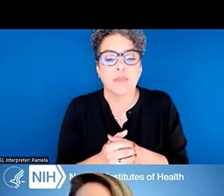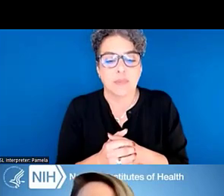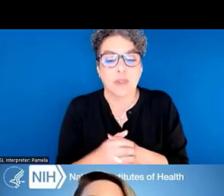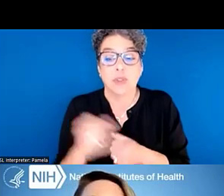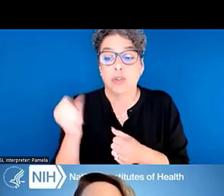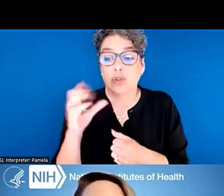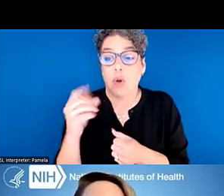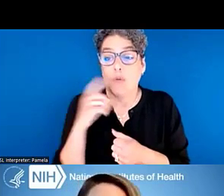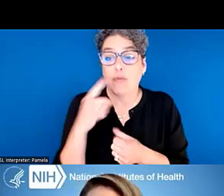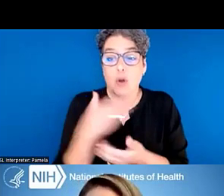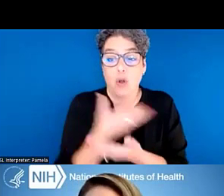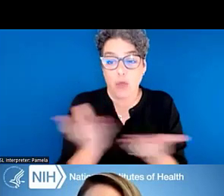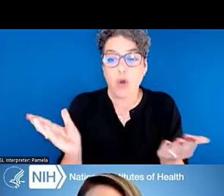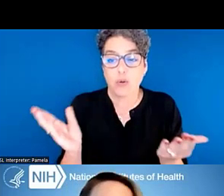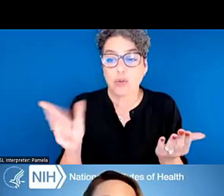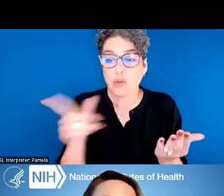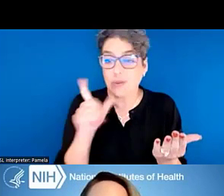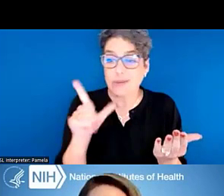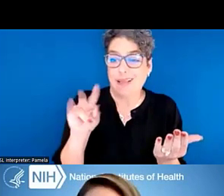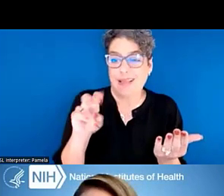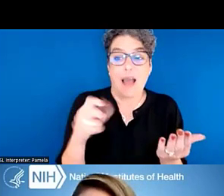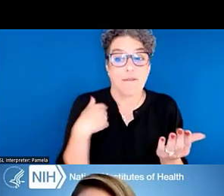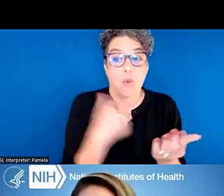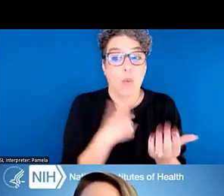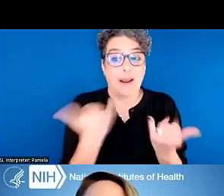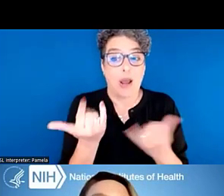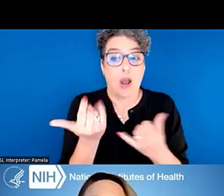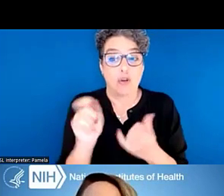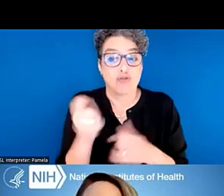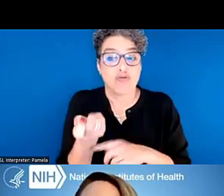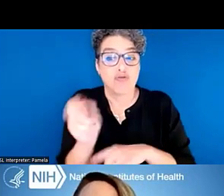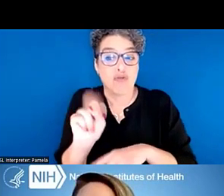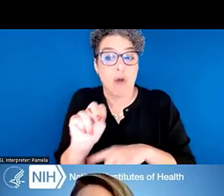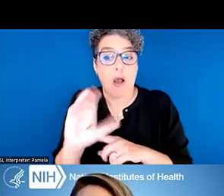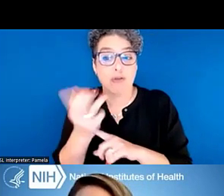we've turned on the chat now, so the chat at the bottom of your screen is live.